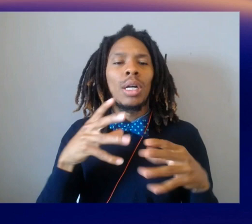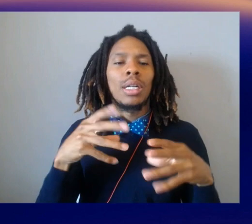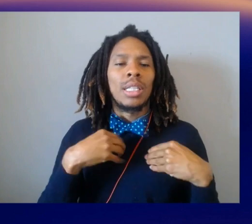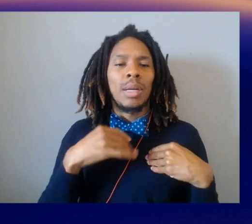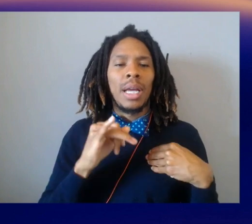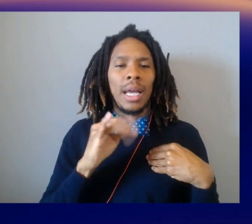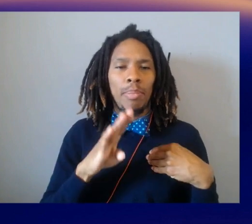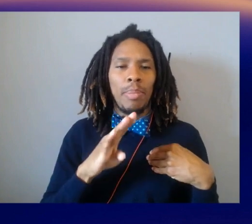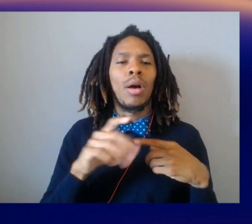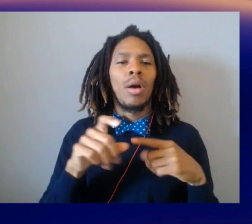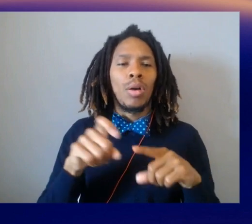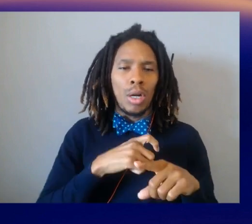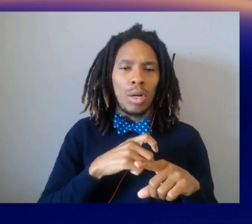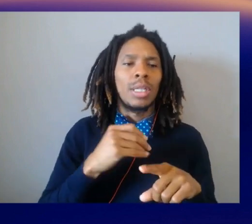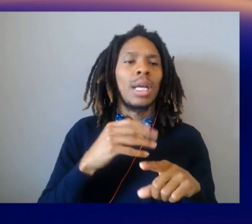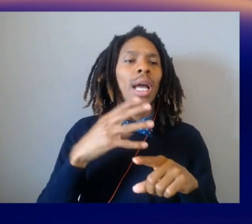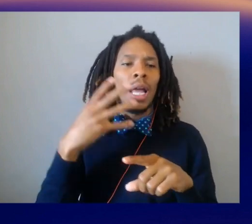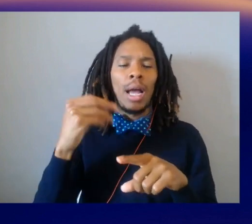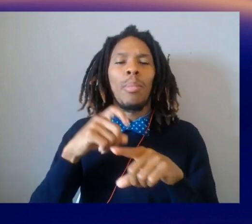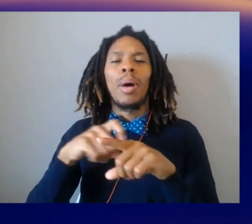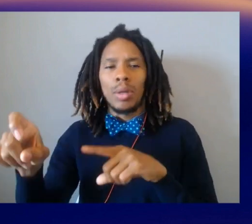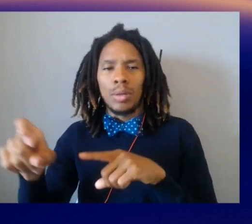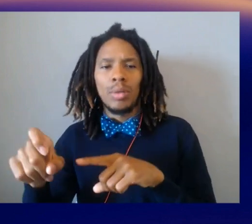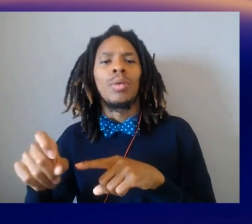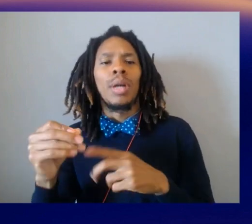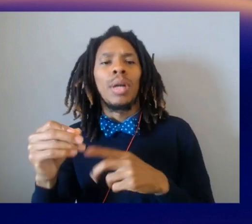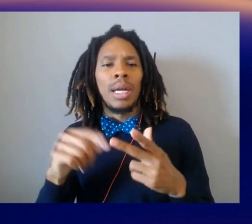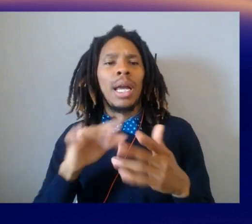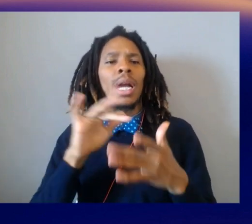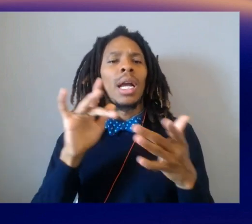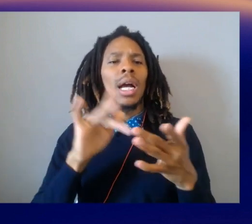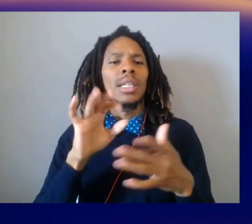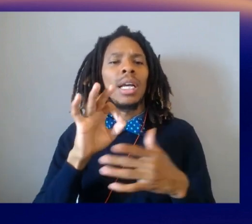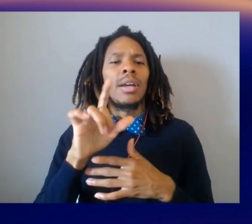outbound calls, and contact flow logs enabled.